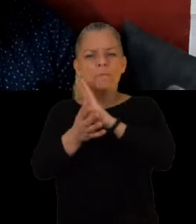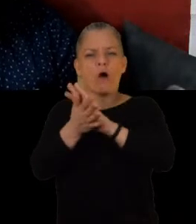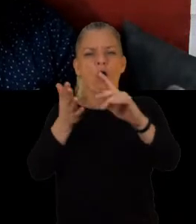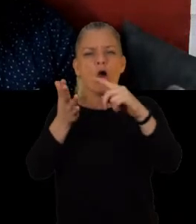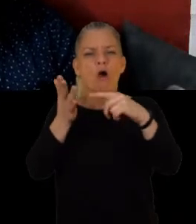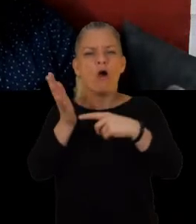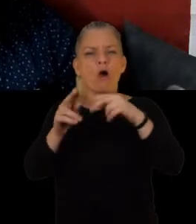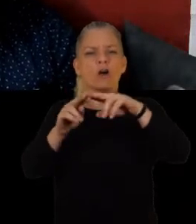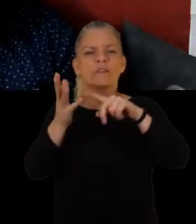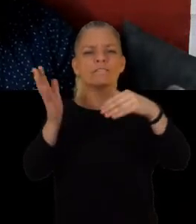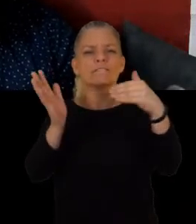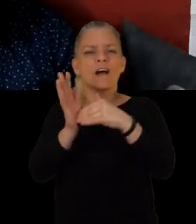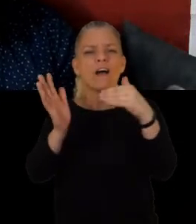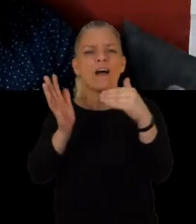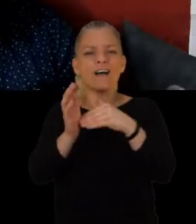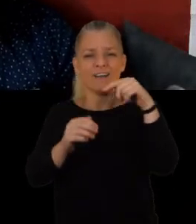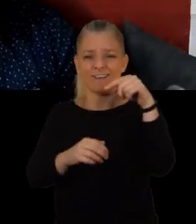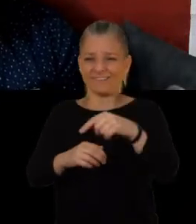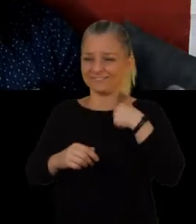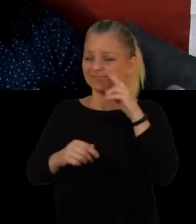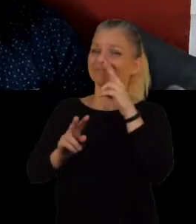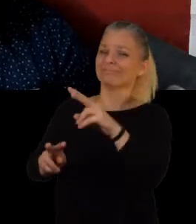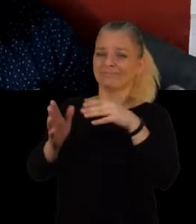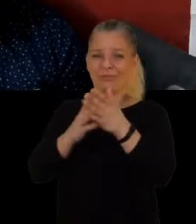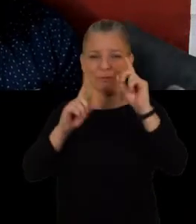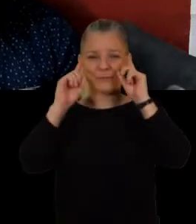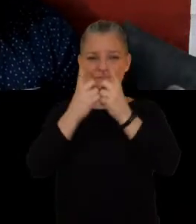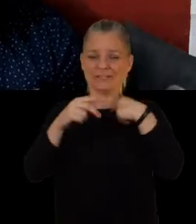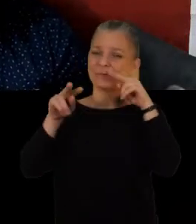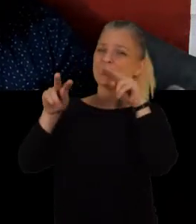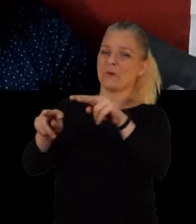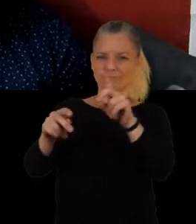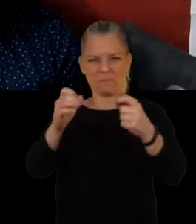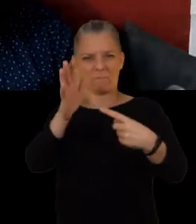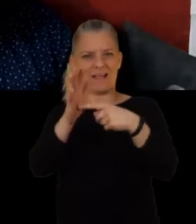i don't know if you've ever seen the film hot fuzz but i watched that in uh in university and